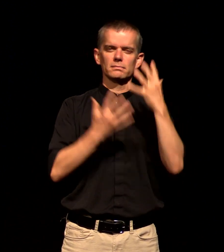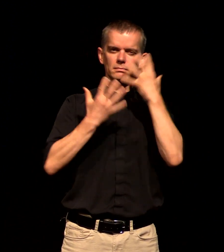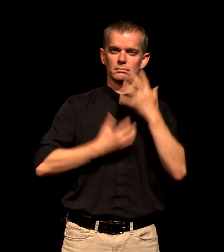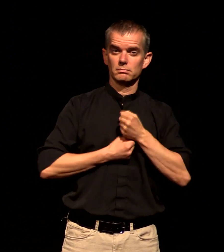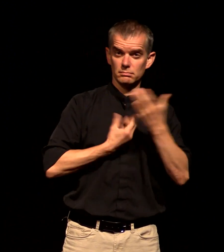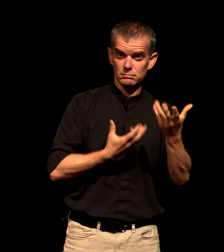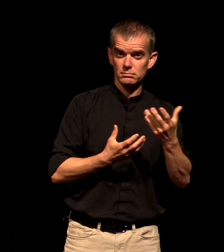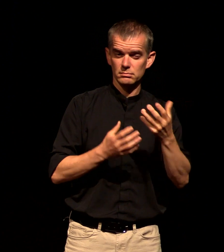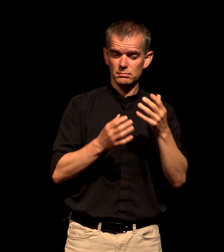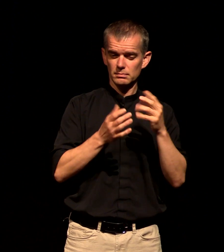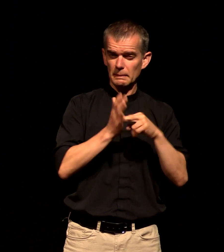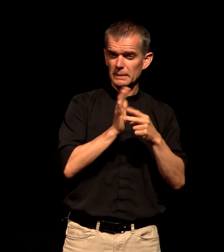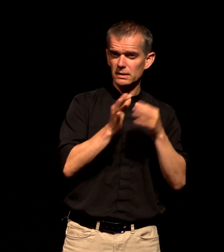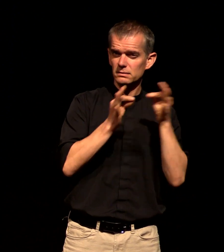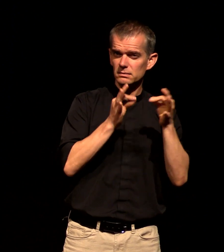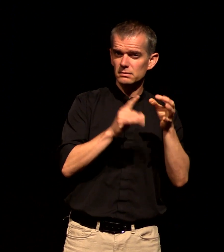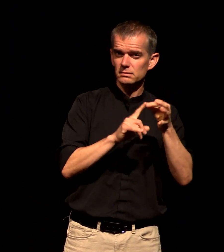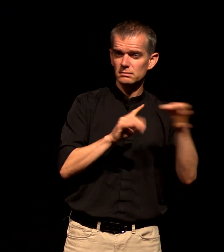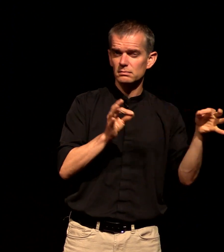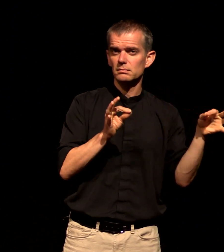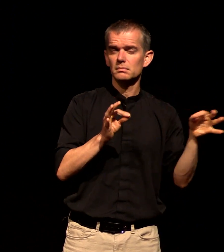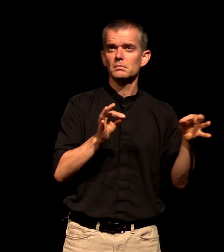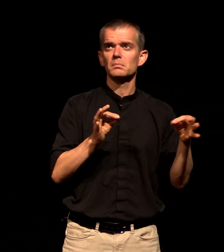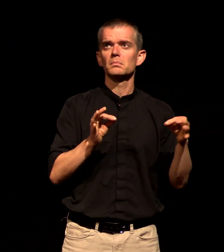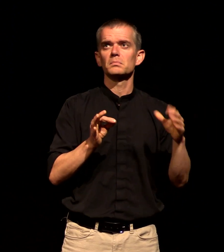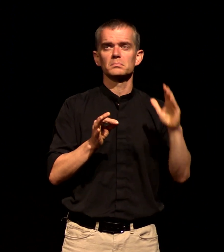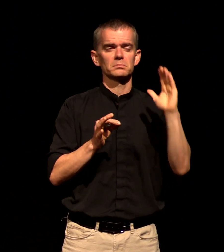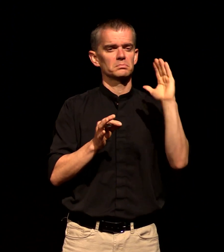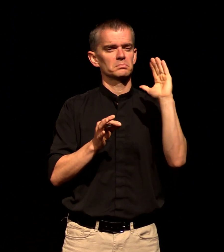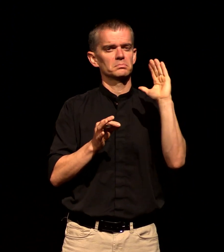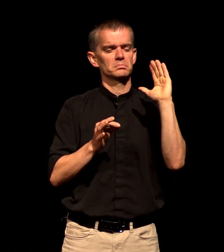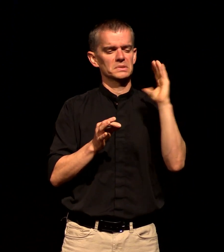hearing from these two guys. That lament is pouring out our